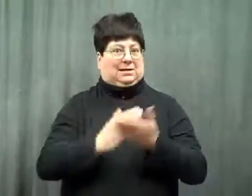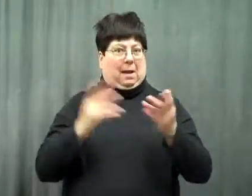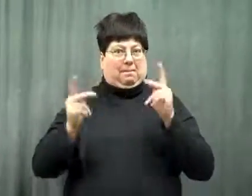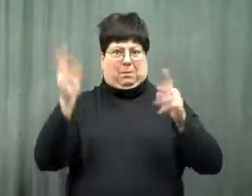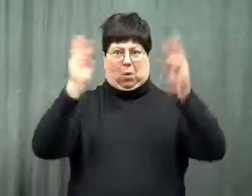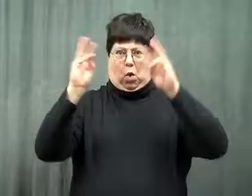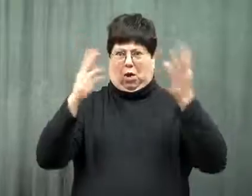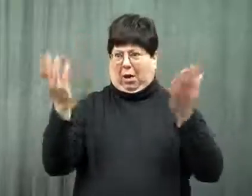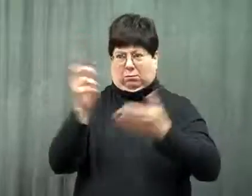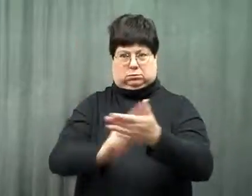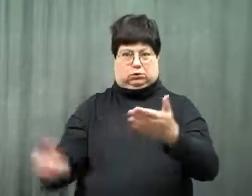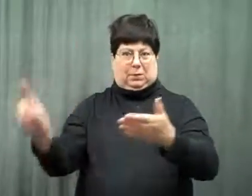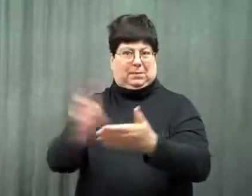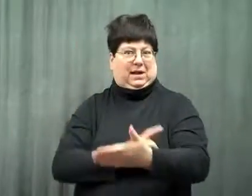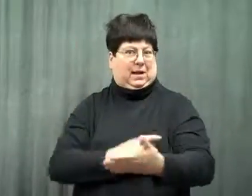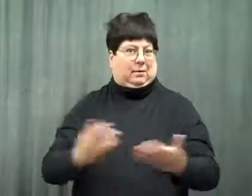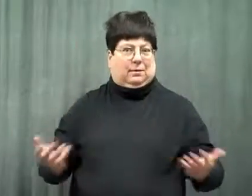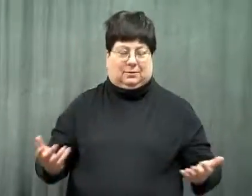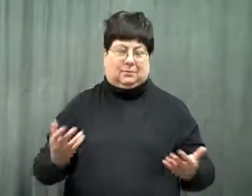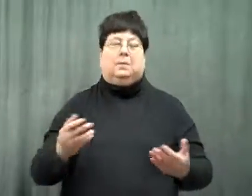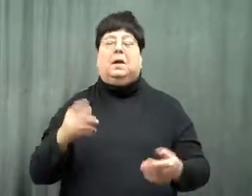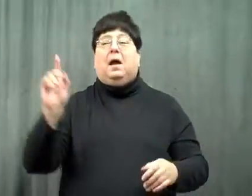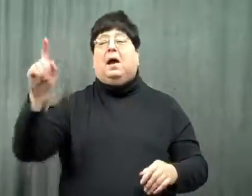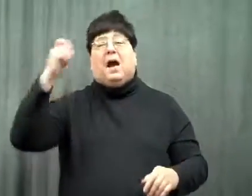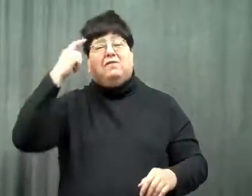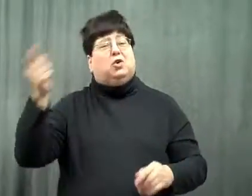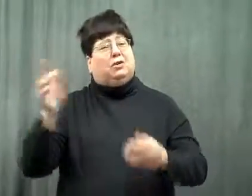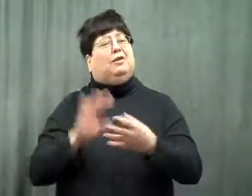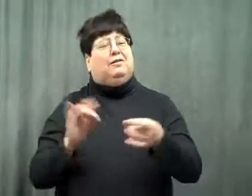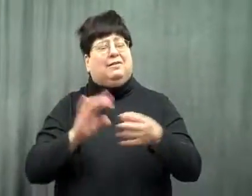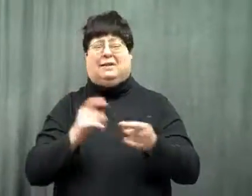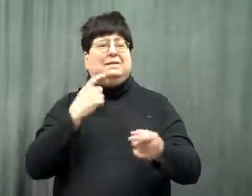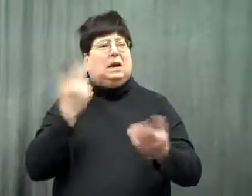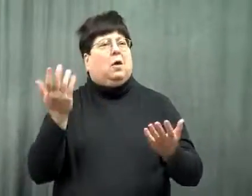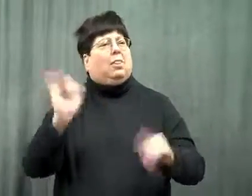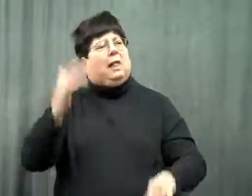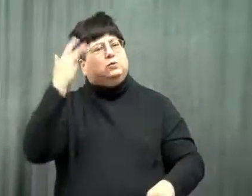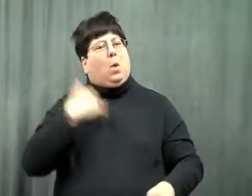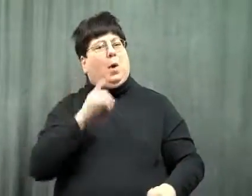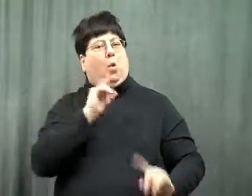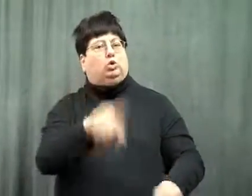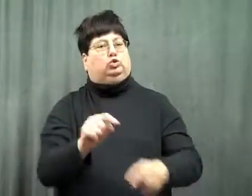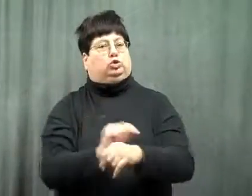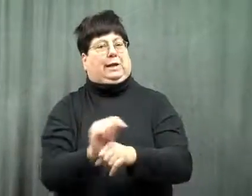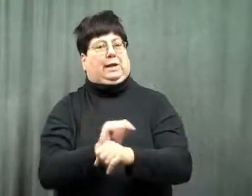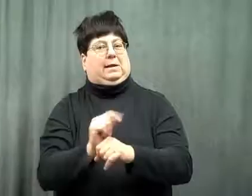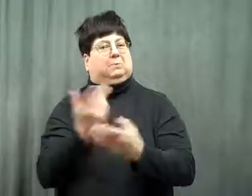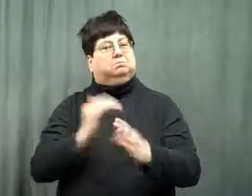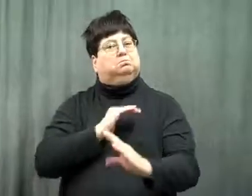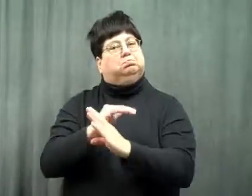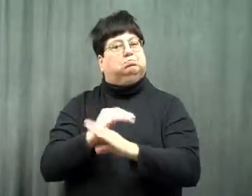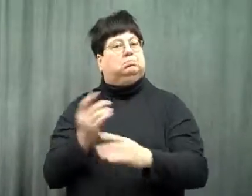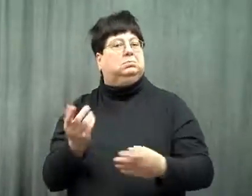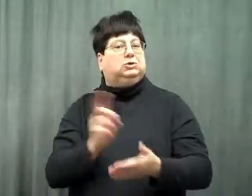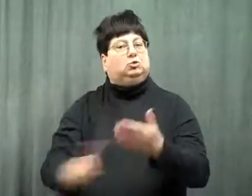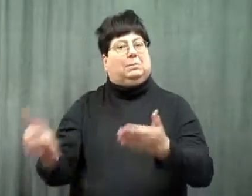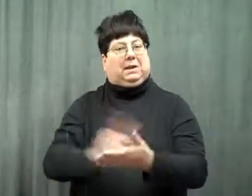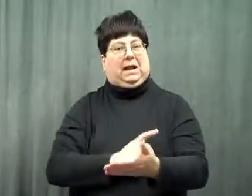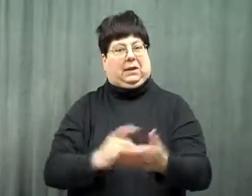Some people are concerned that this is discriminatory. The governor stated she ordered training eliminate that possibility.